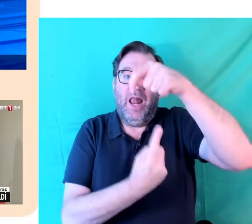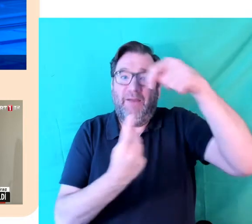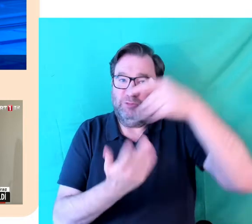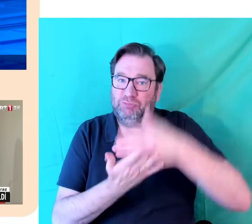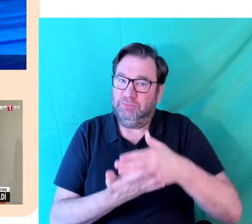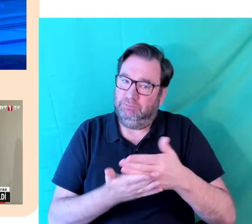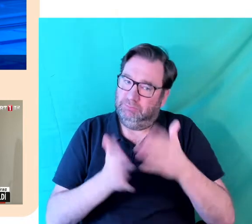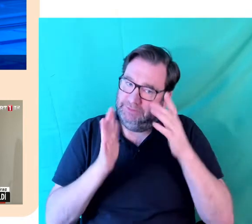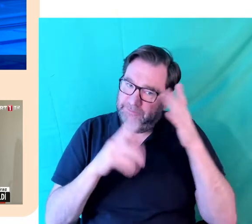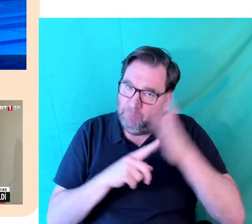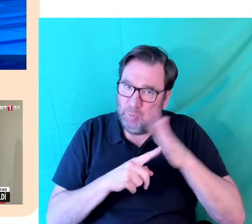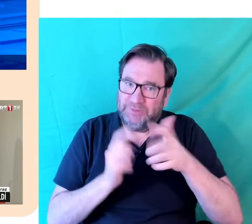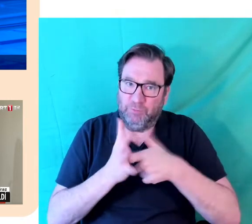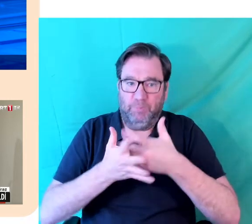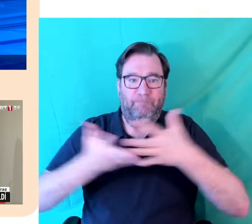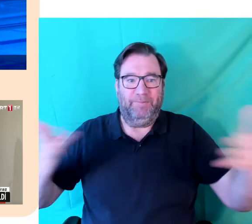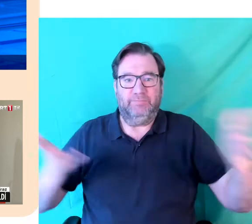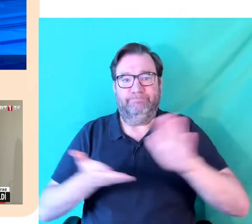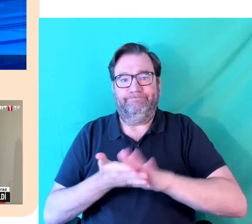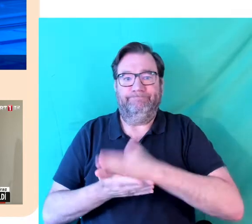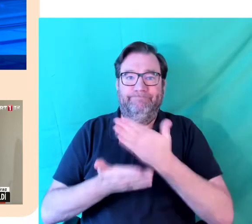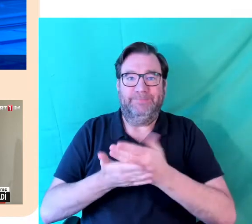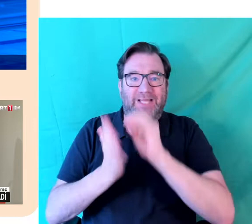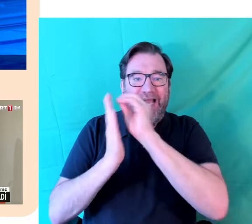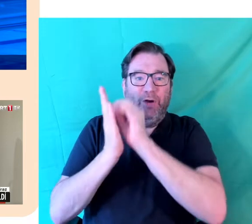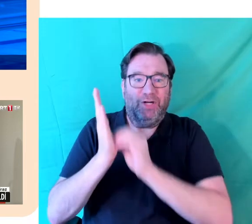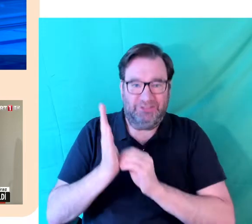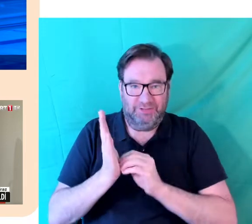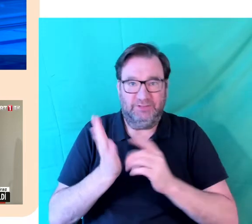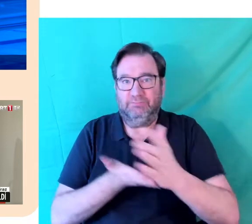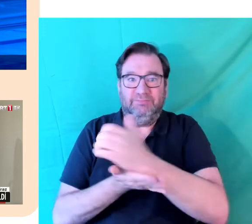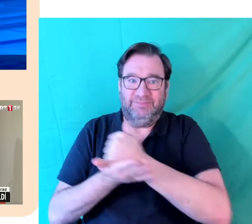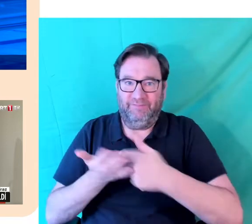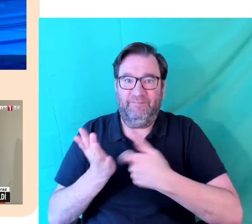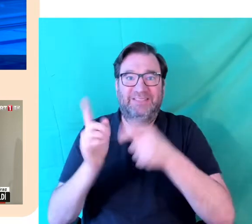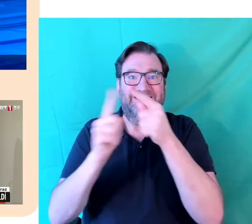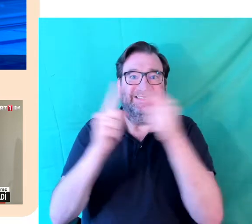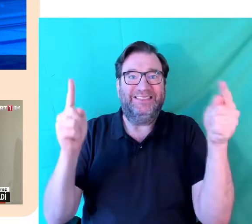crucial for large-scale annotation of continuous sign language data at sentence-like level.